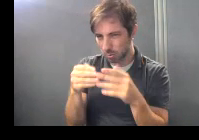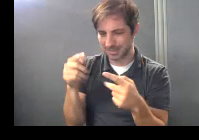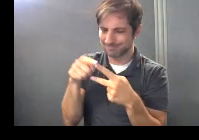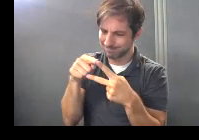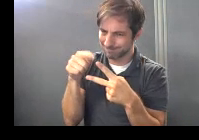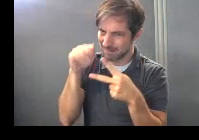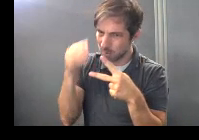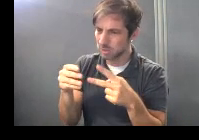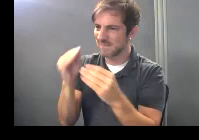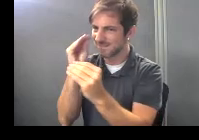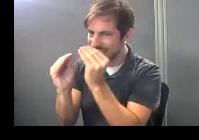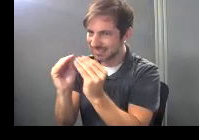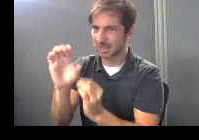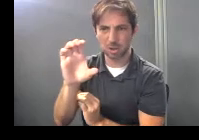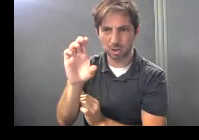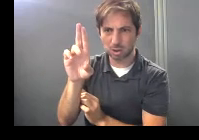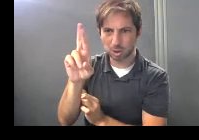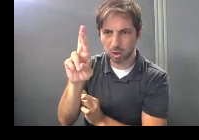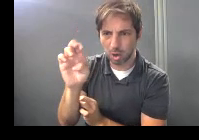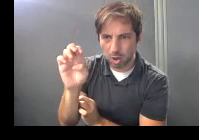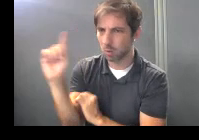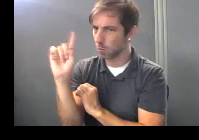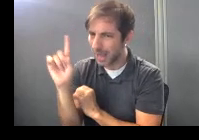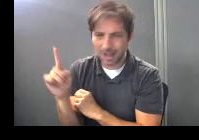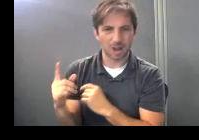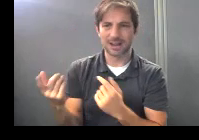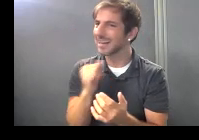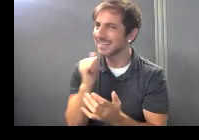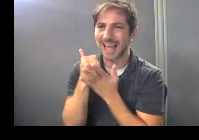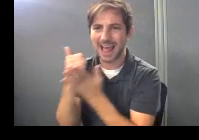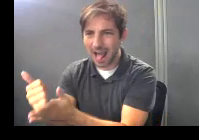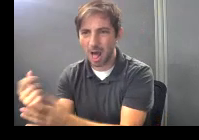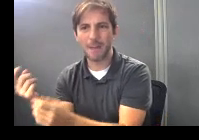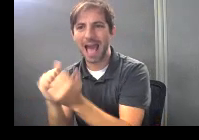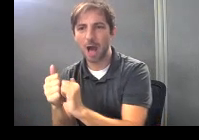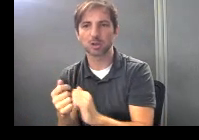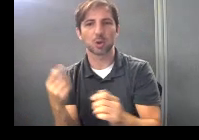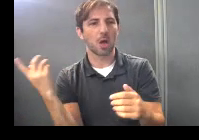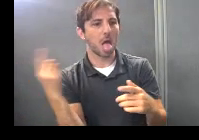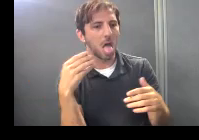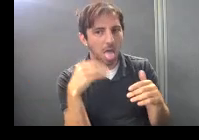AND IT DOESN'T NECESSARILY HELP PEOPLE WITH DISABILITIES NAVIGATE THE WORLD AND BE INDEPENDENT.